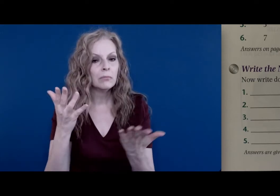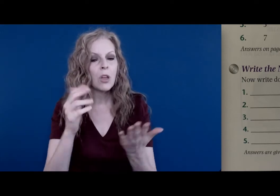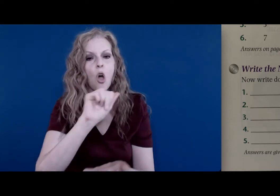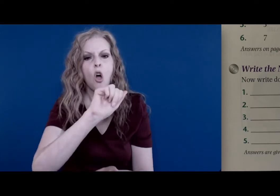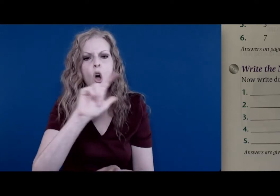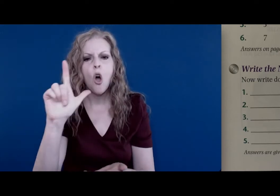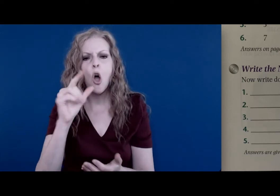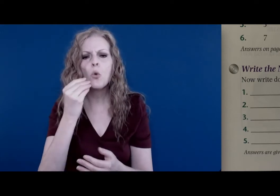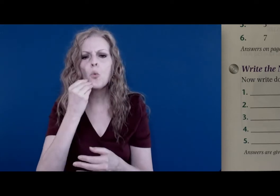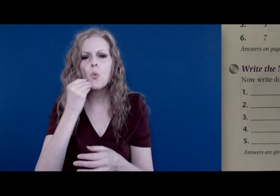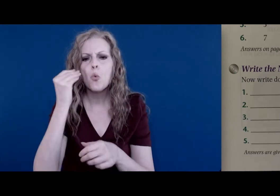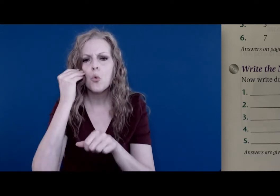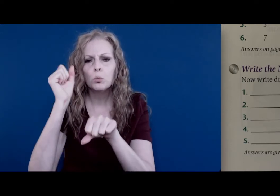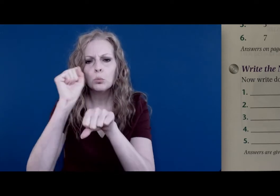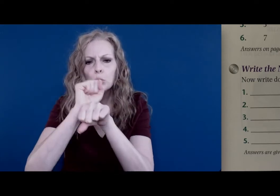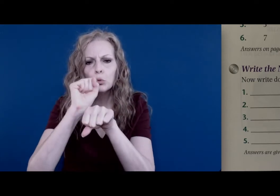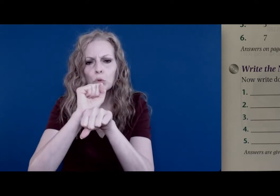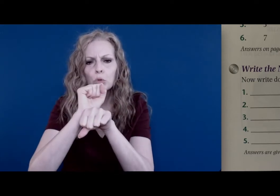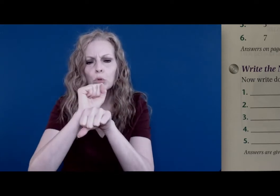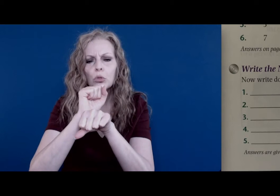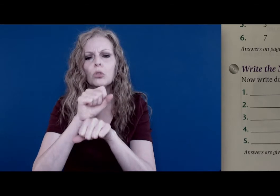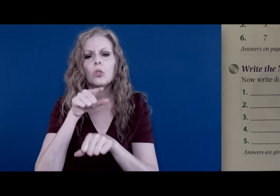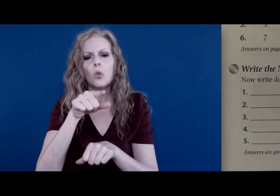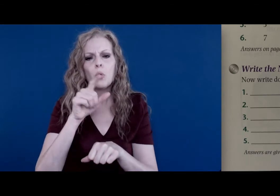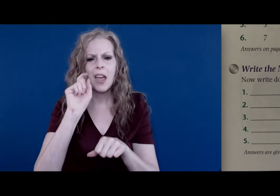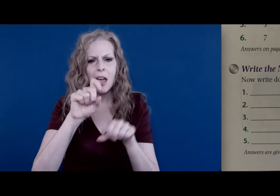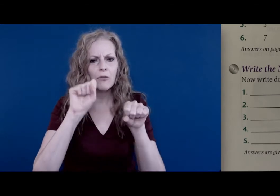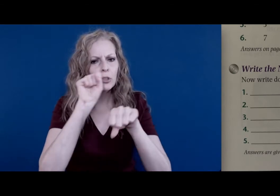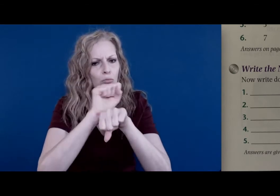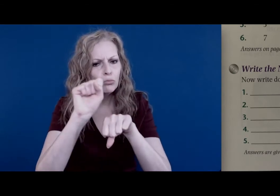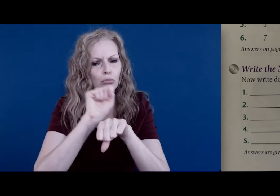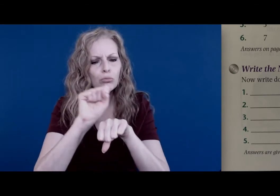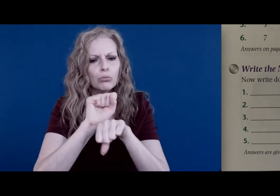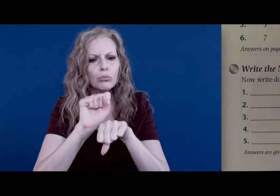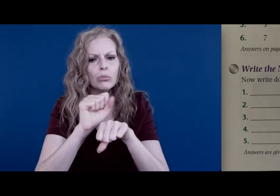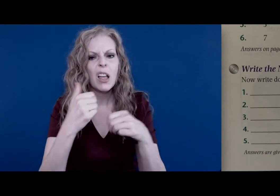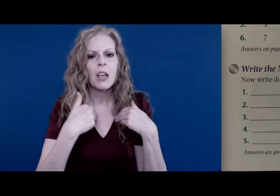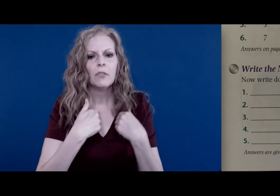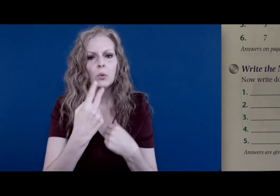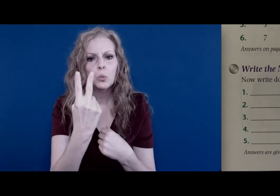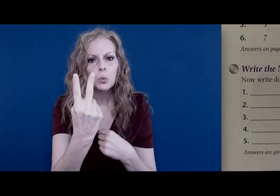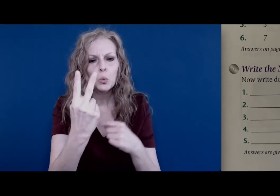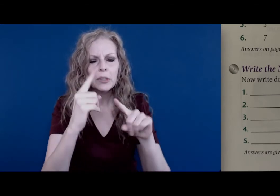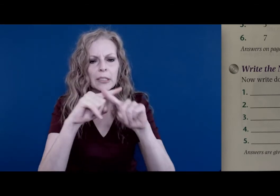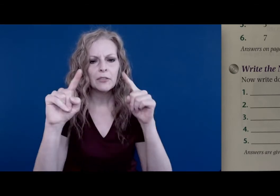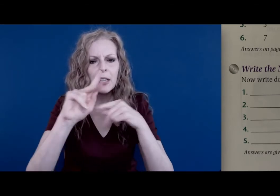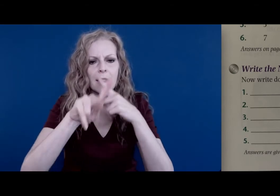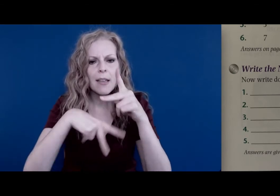Well, you have to do all the homework, but you have two different kinds of homework: